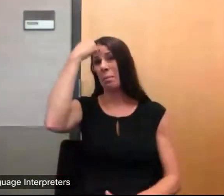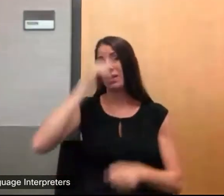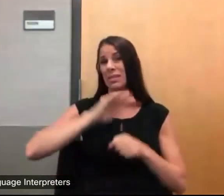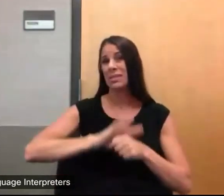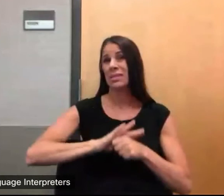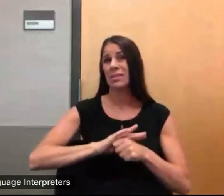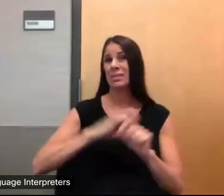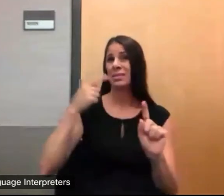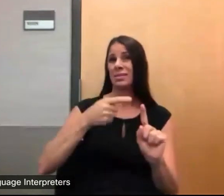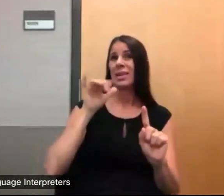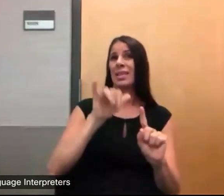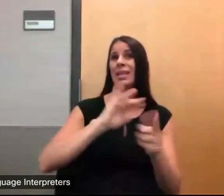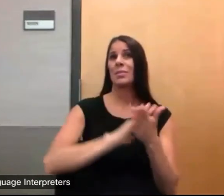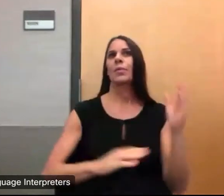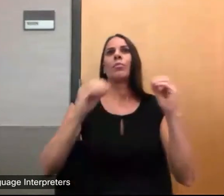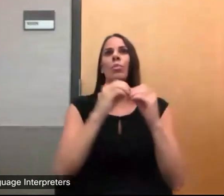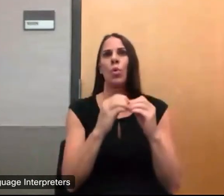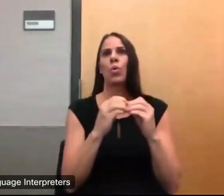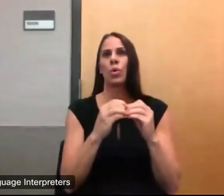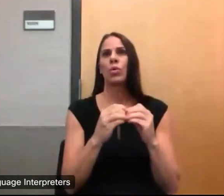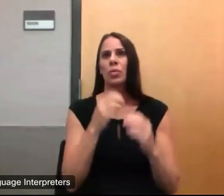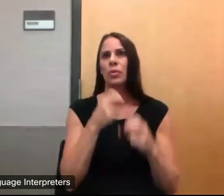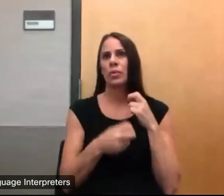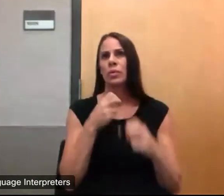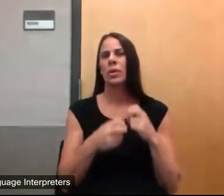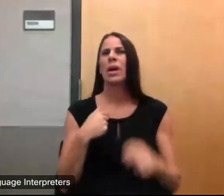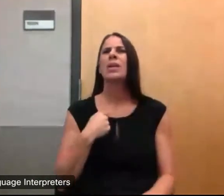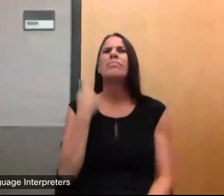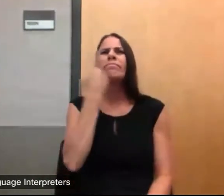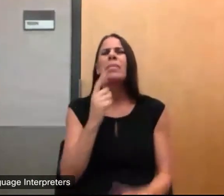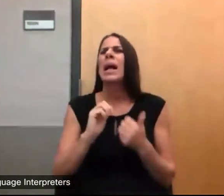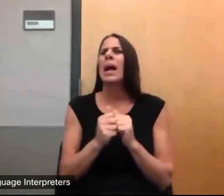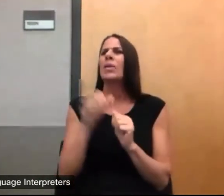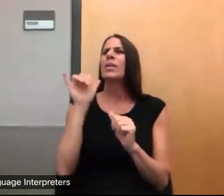issue and I'm just wondering how. How does that change the way you communicate